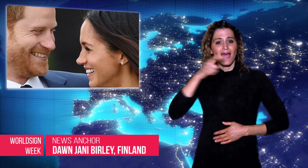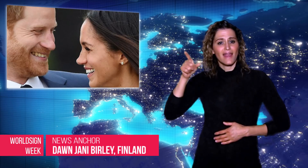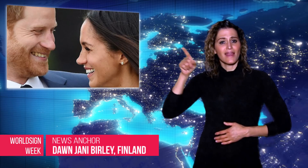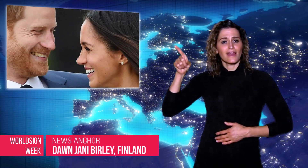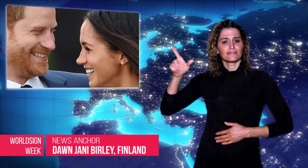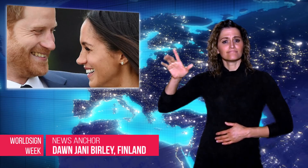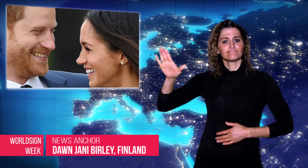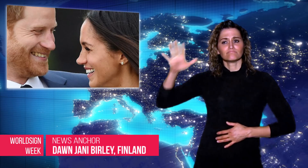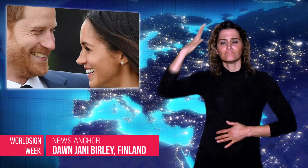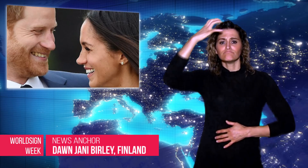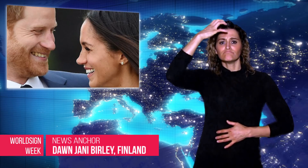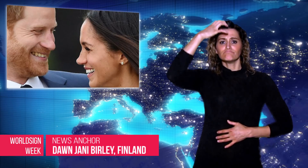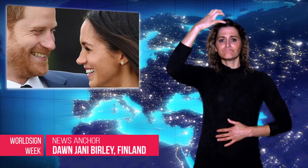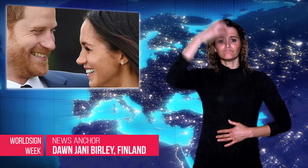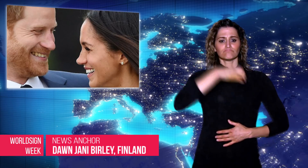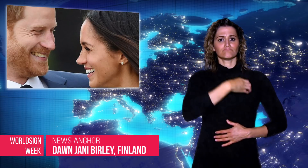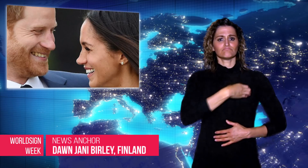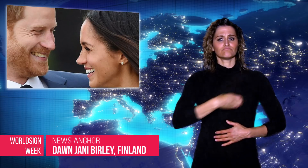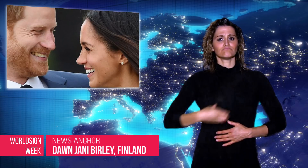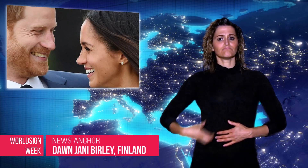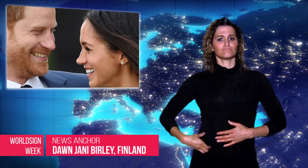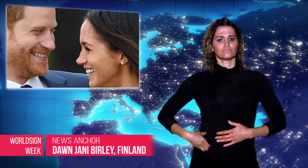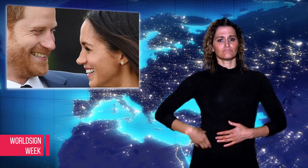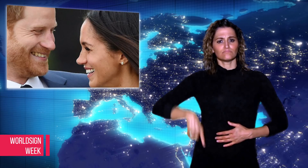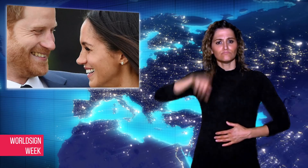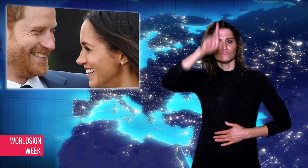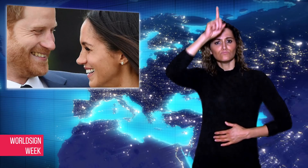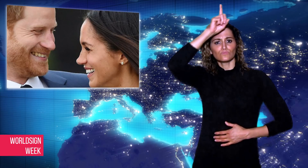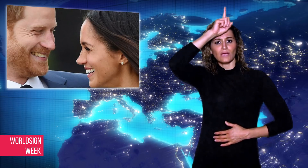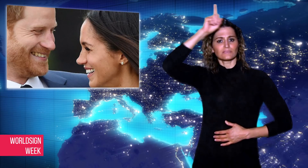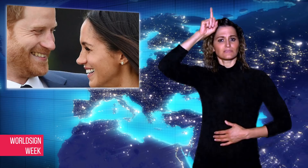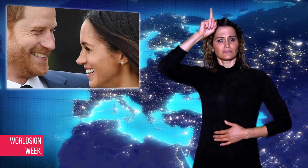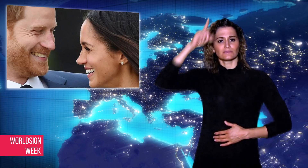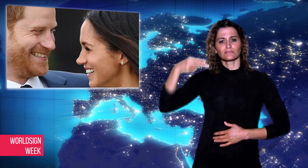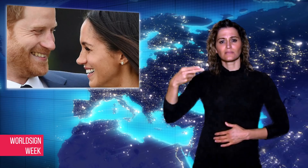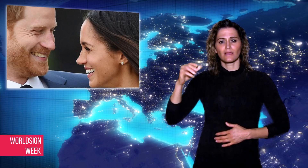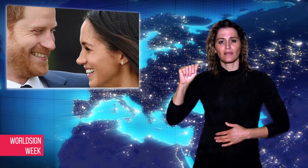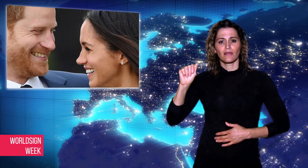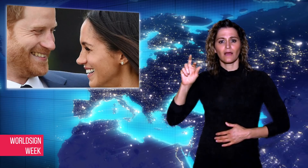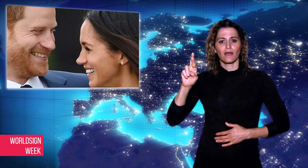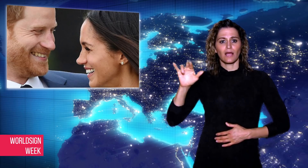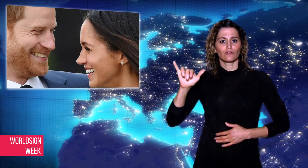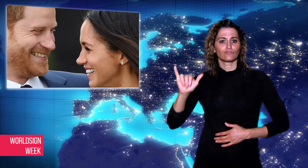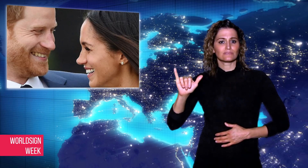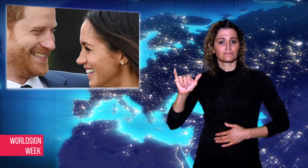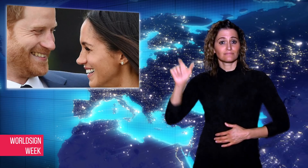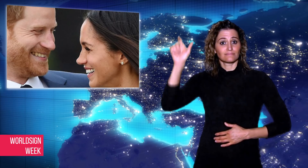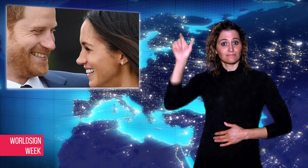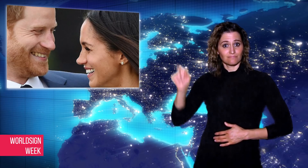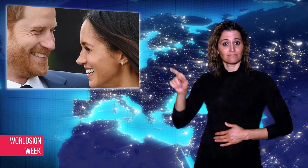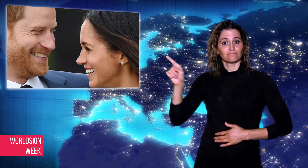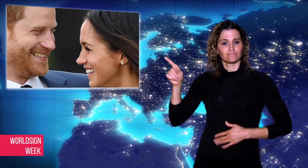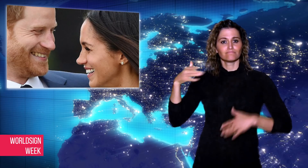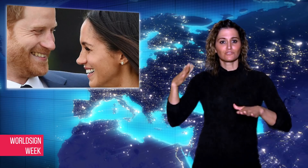Dawn: Britain’s Prince Harry and his